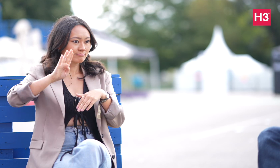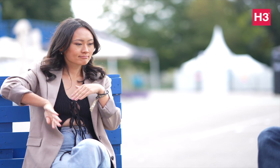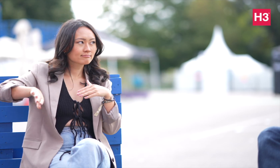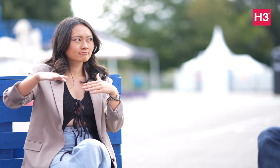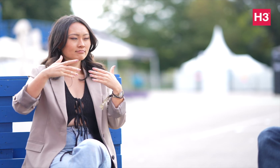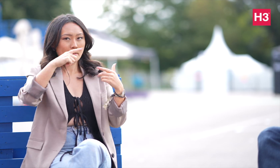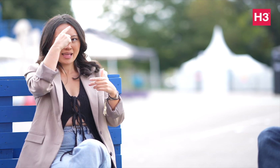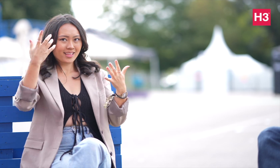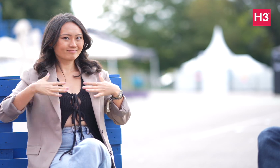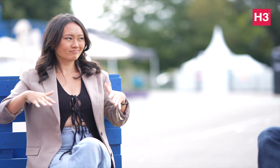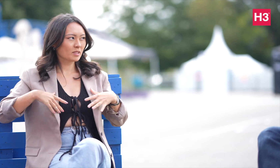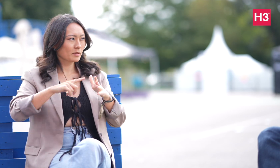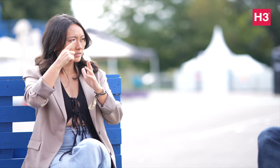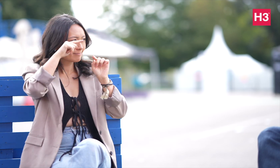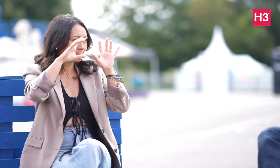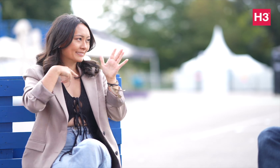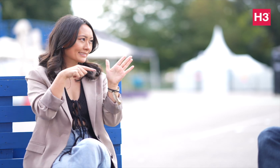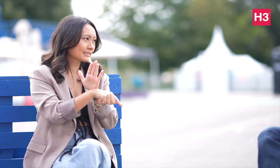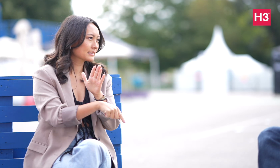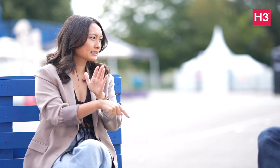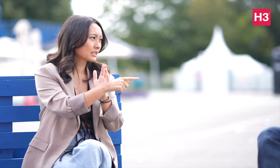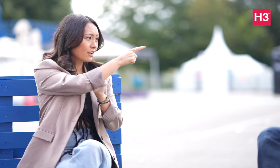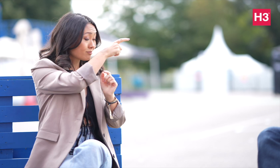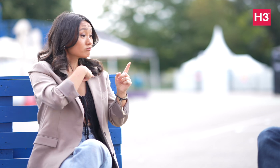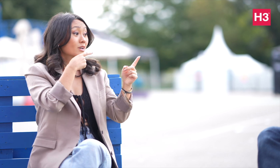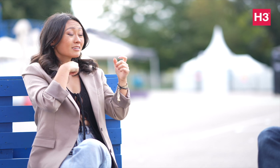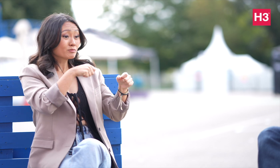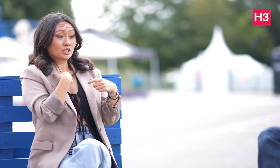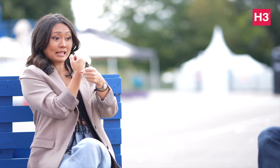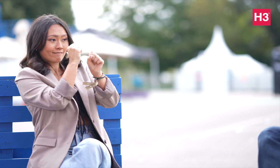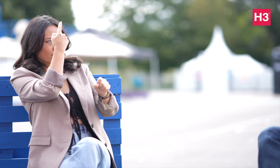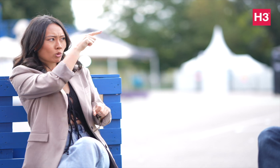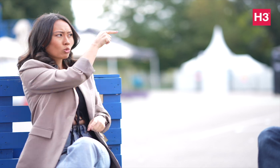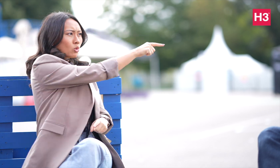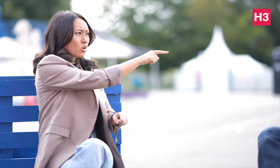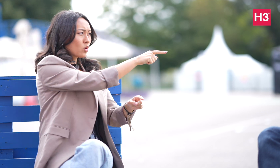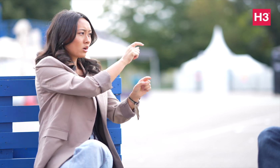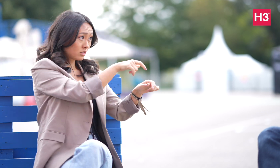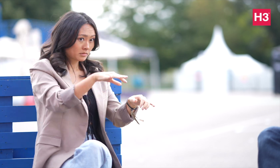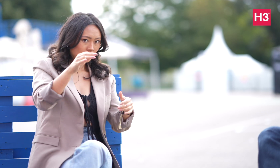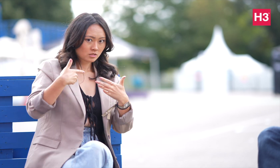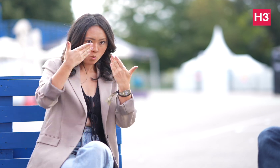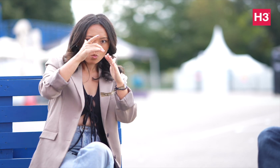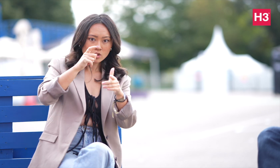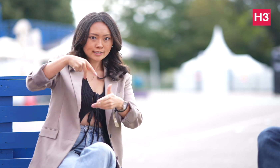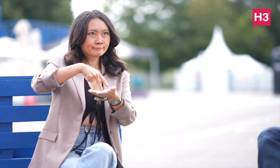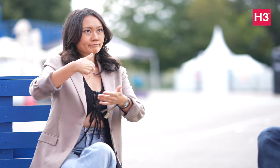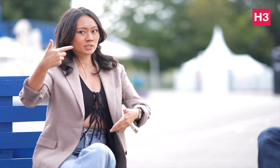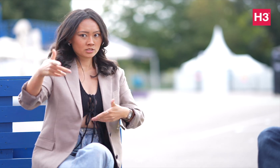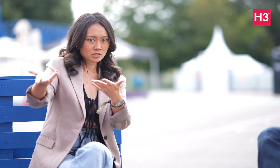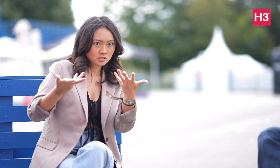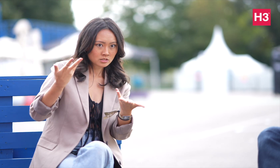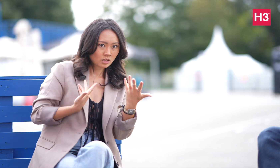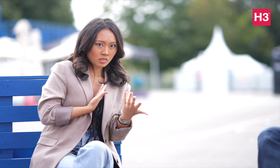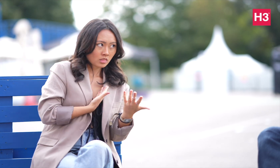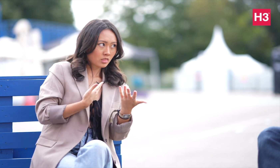or even suspicious, as if I were someone dangerous. I don’t just think about my own safety; I also consider the driver’s perspective,